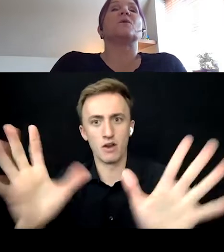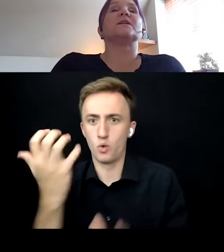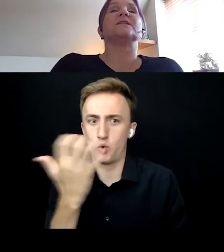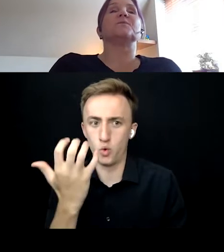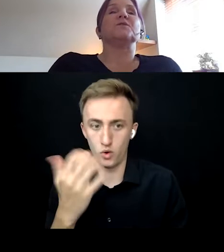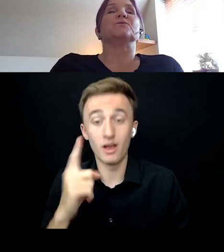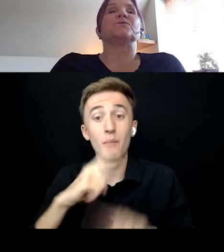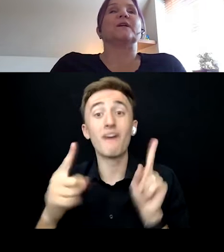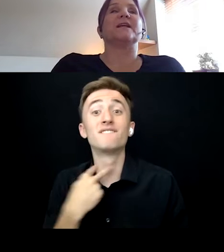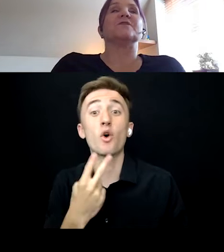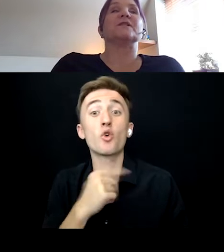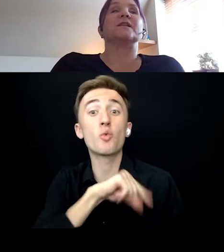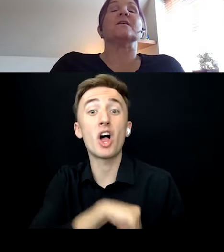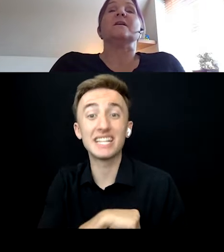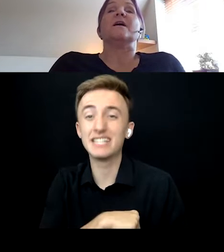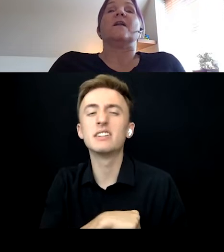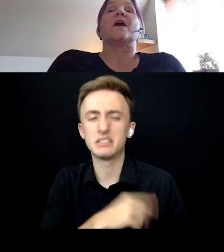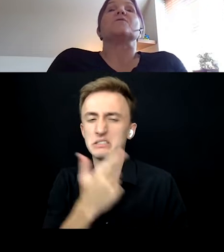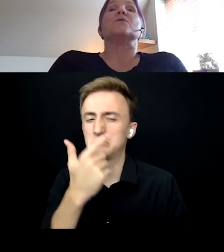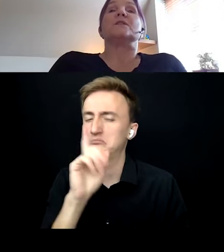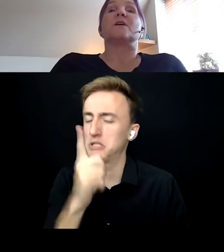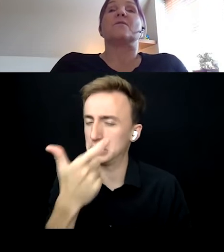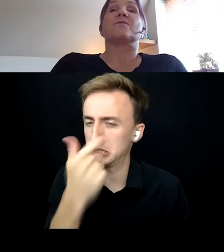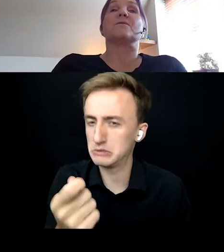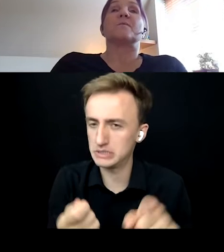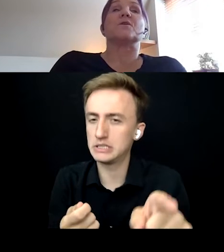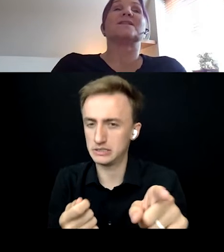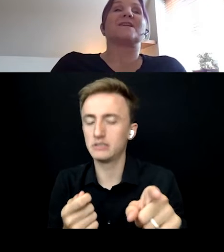quality is what is really interesting. And that of course is done through something called text